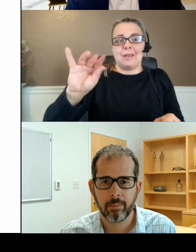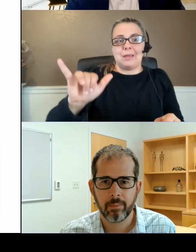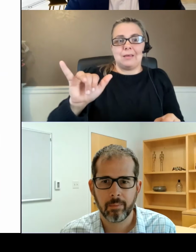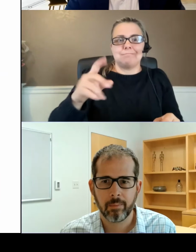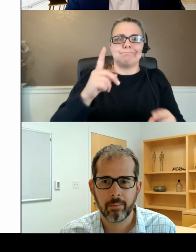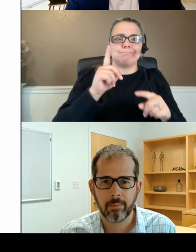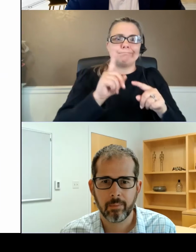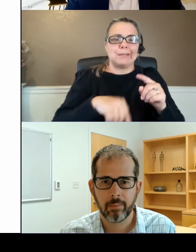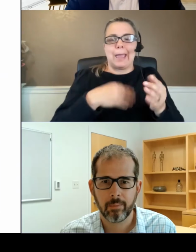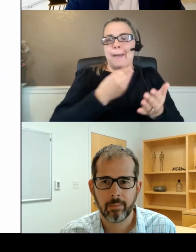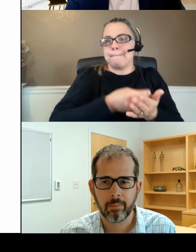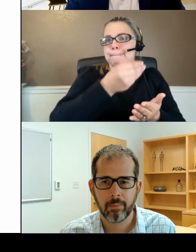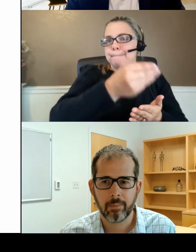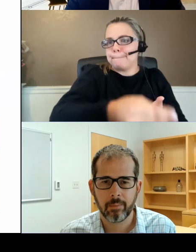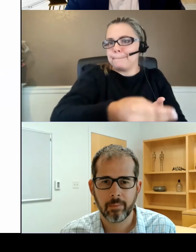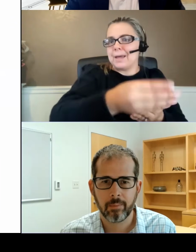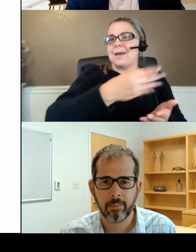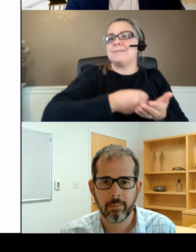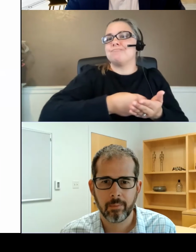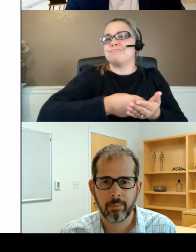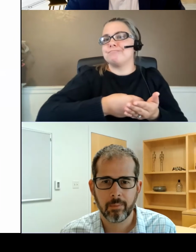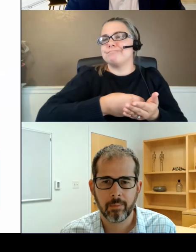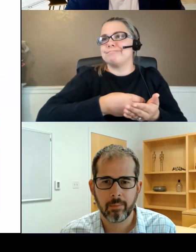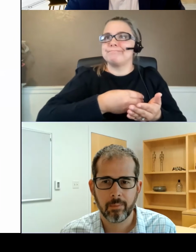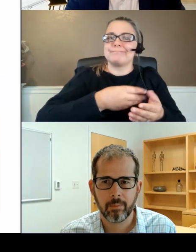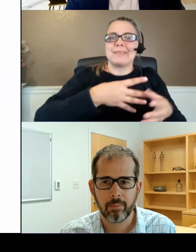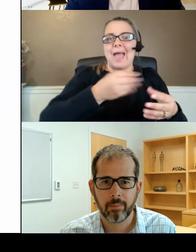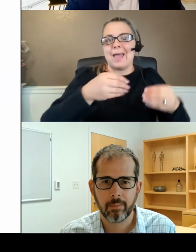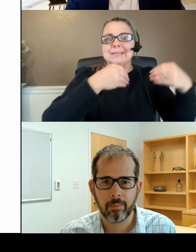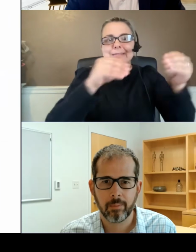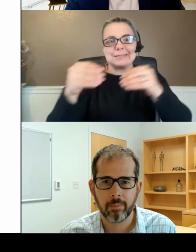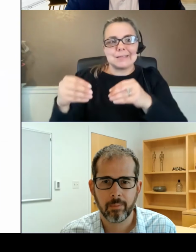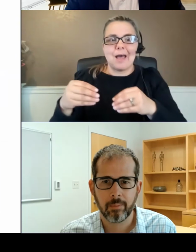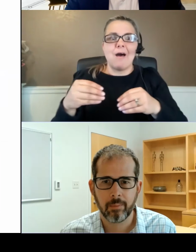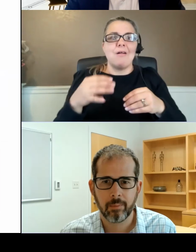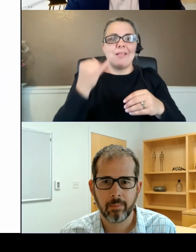and that's something that you know starts, and really ends, with empathy.